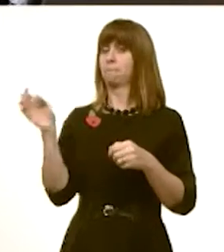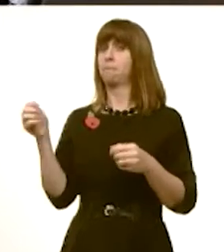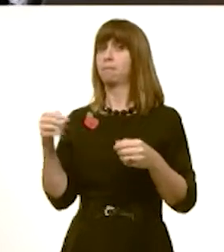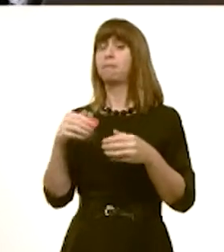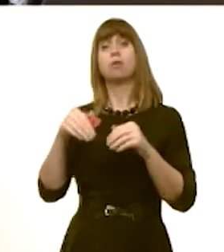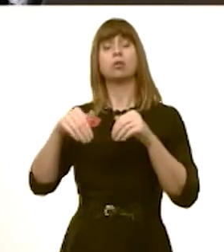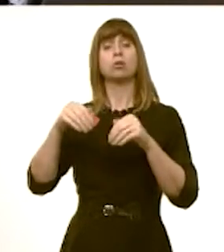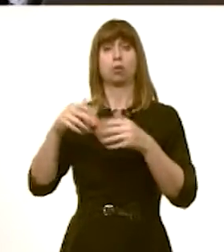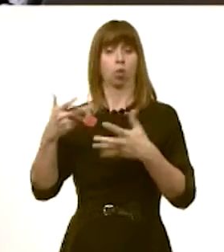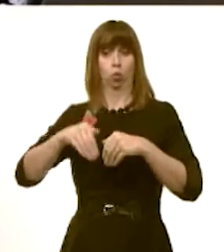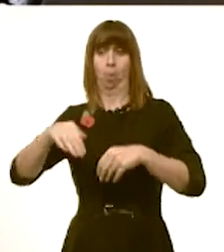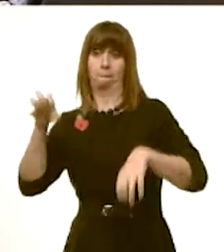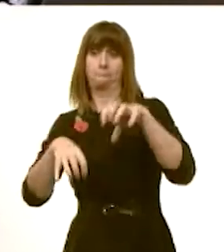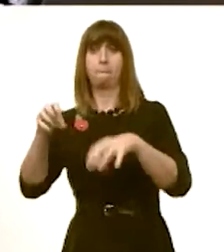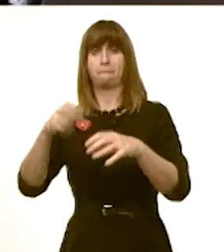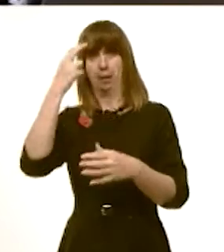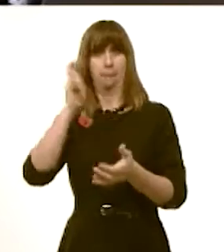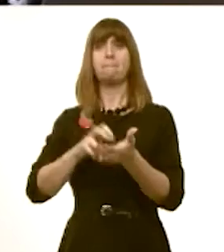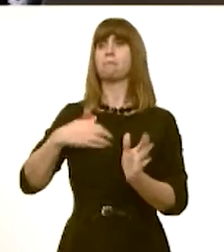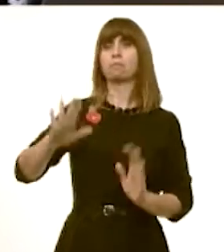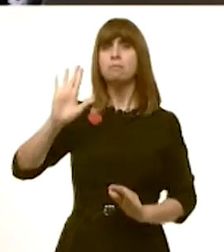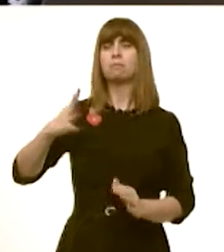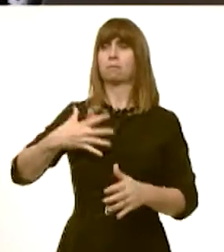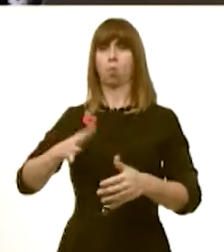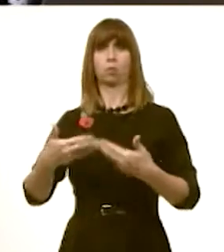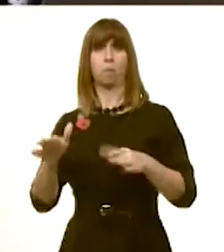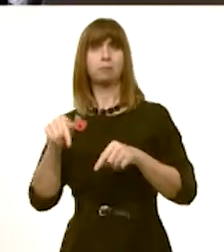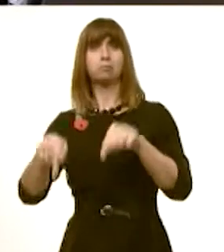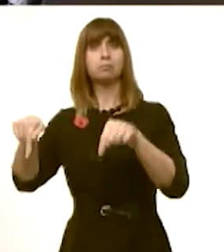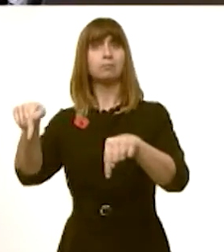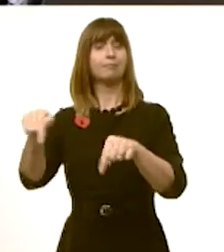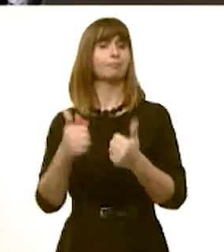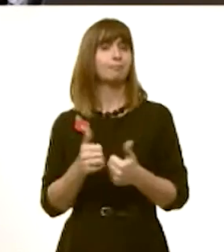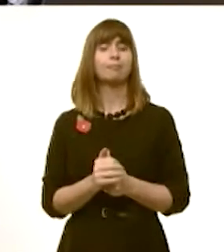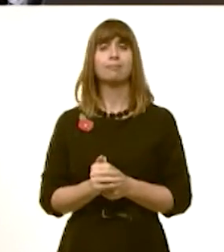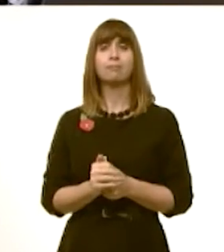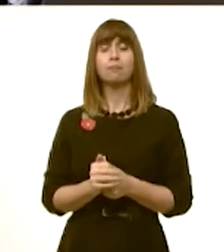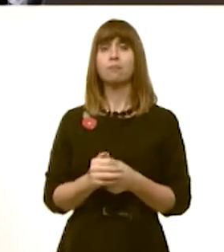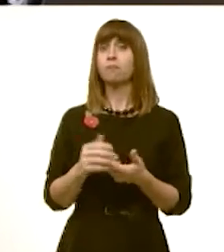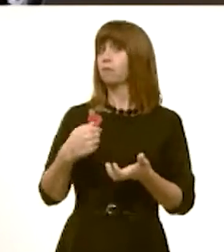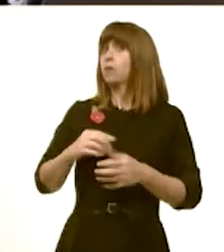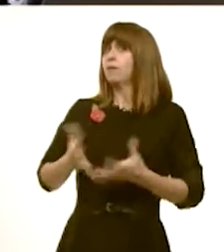already signed up to being in the centre. Now, whilst, of course, we havenít provided direct funding for the scheme, we have been